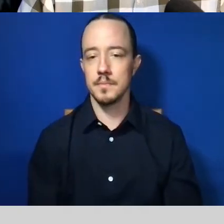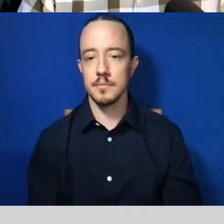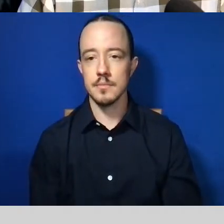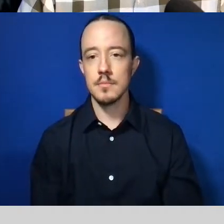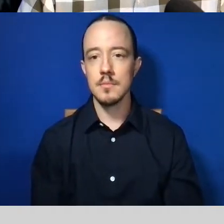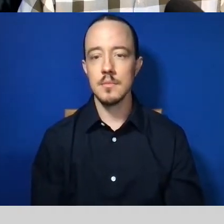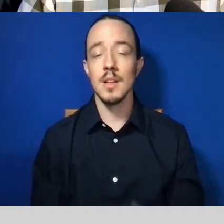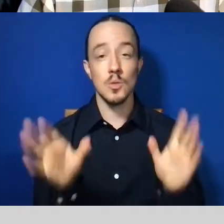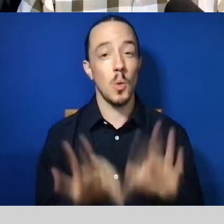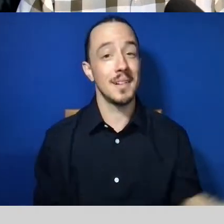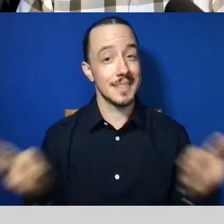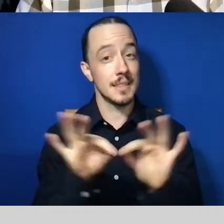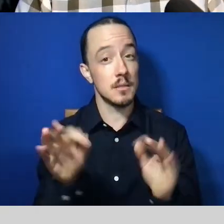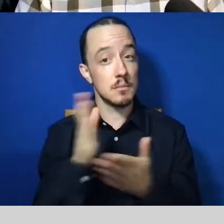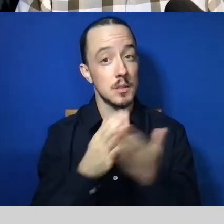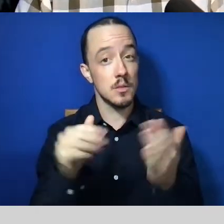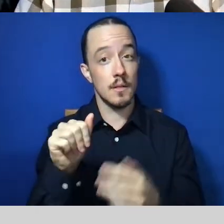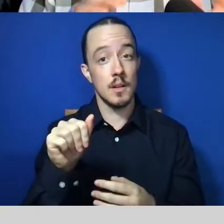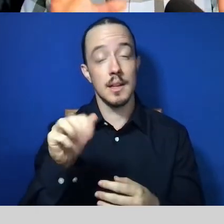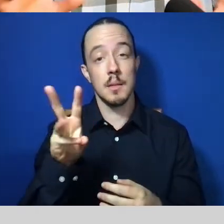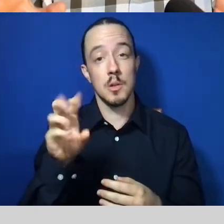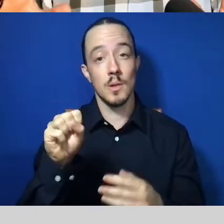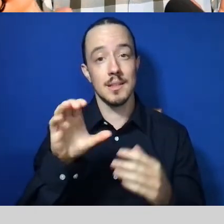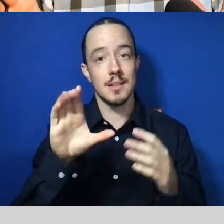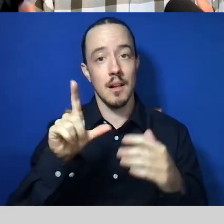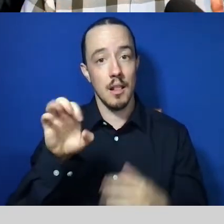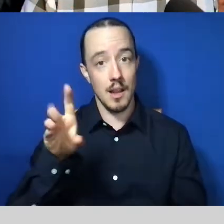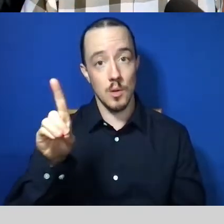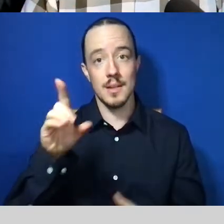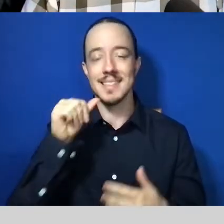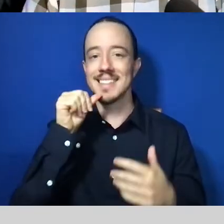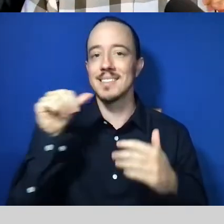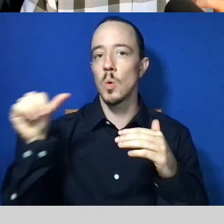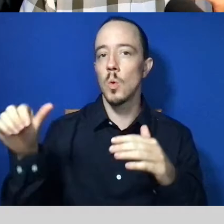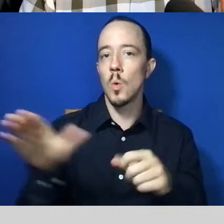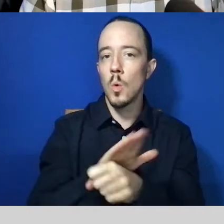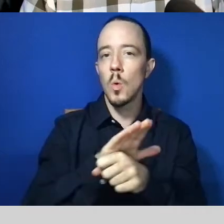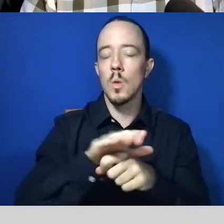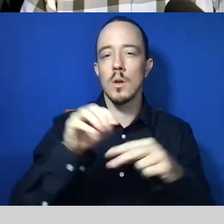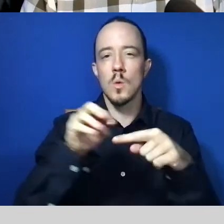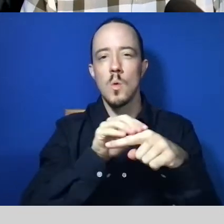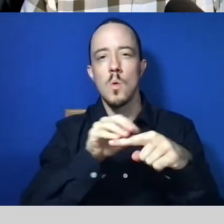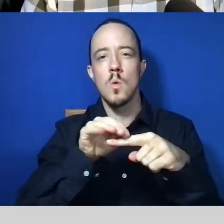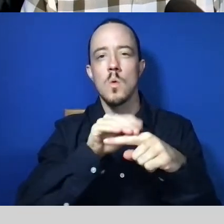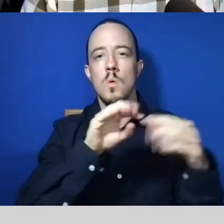for the AWS cloud is going to be this whole CodePipeline CodeBuild, which is right now, the Bitbucket pipeline